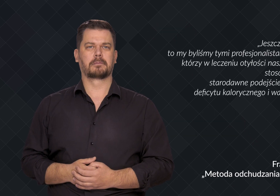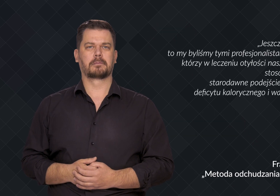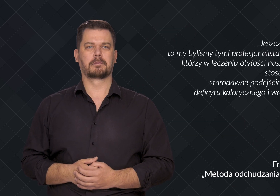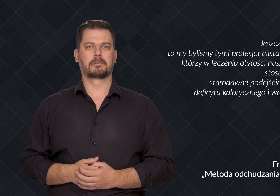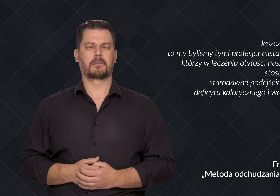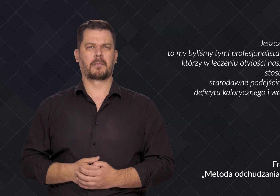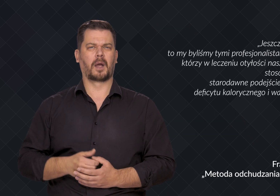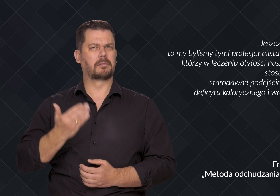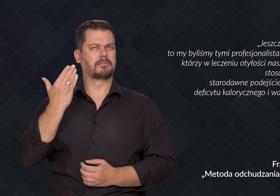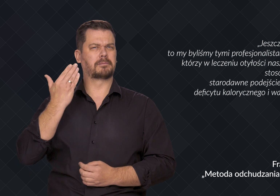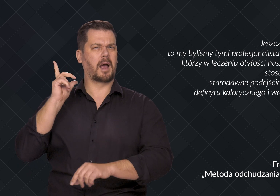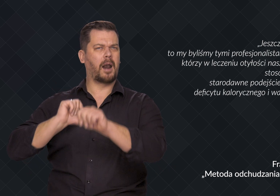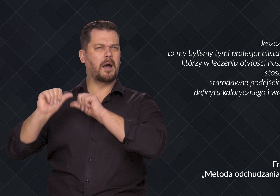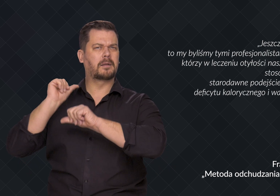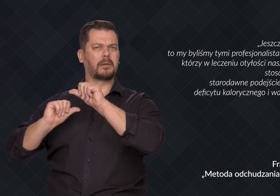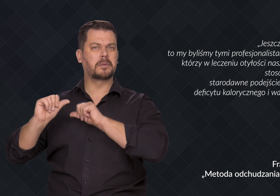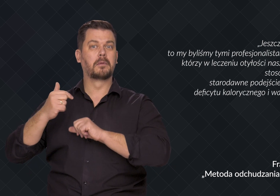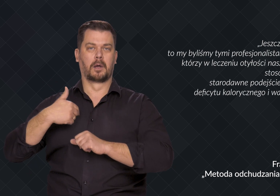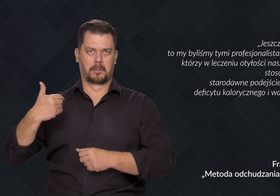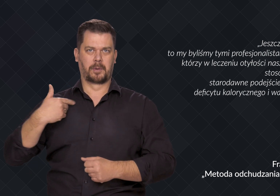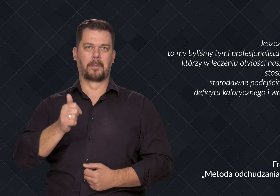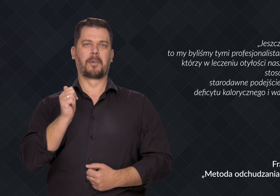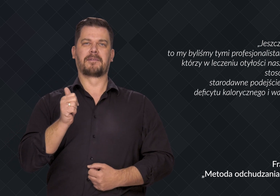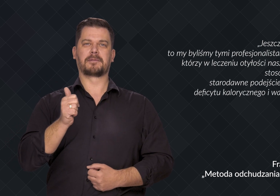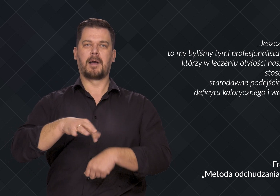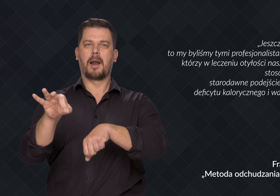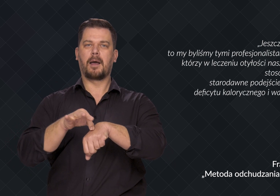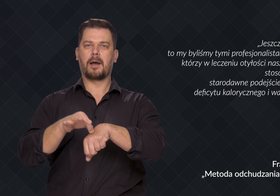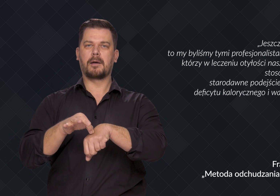"A few years ago, we were the professionals —